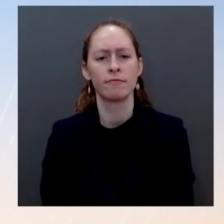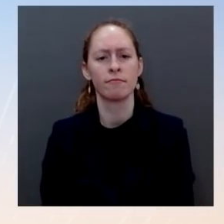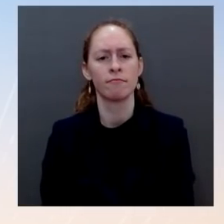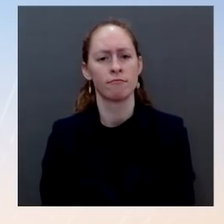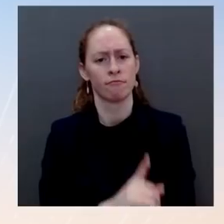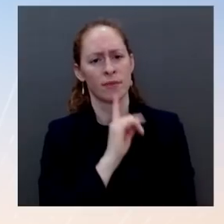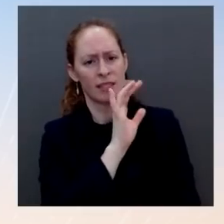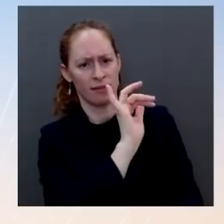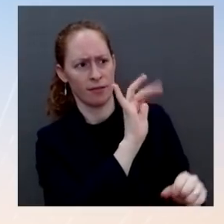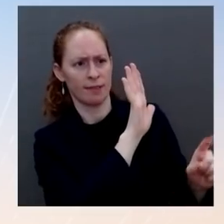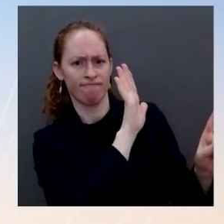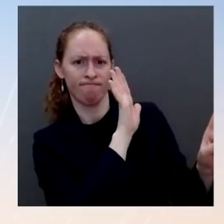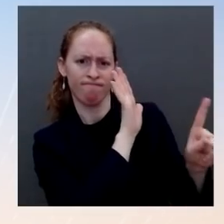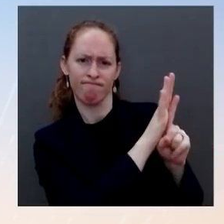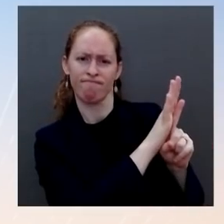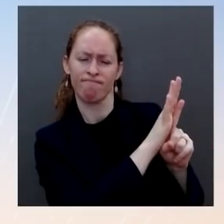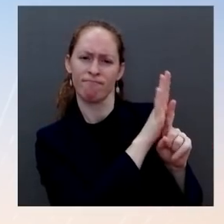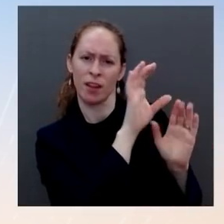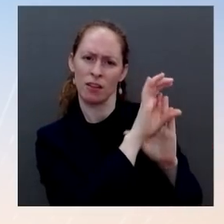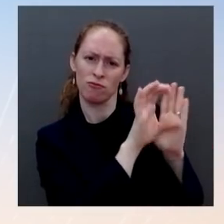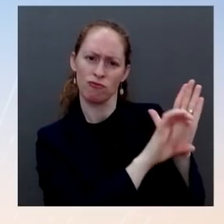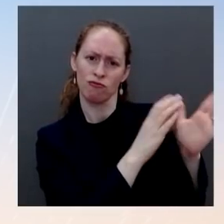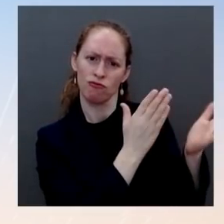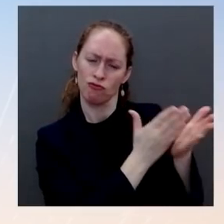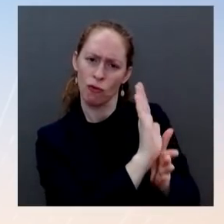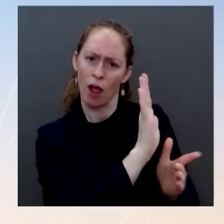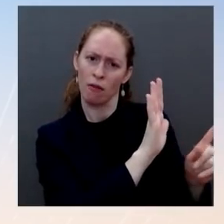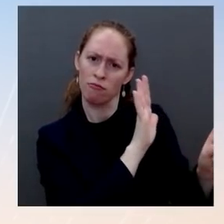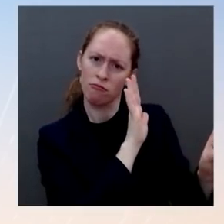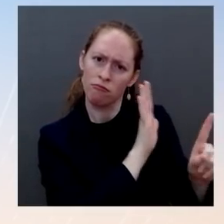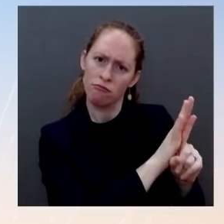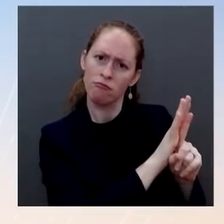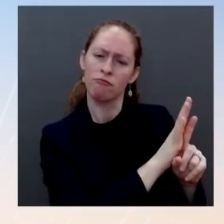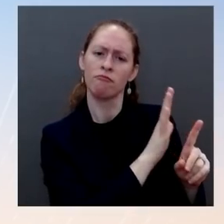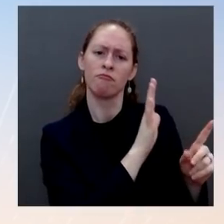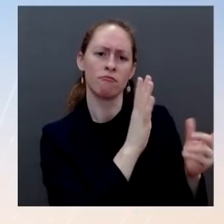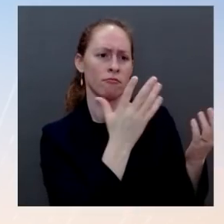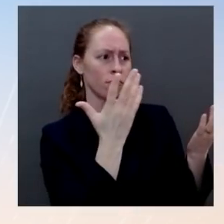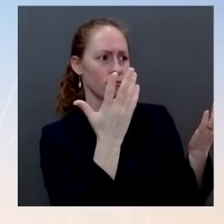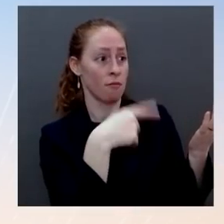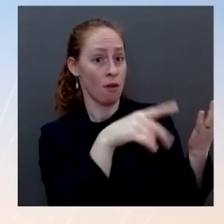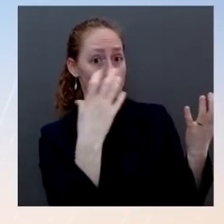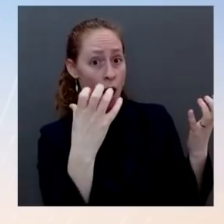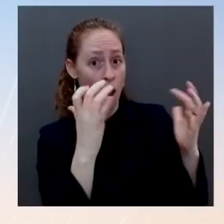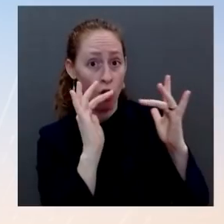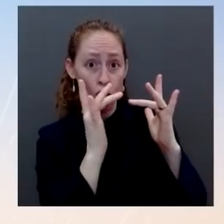and advocated for a peaceful, rights- respecting resolution to the crisis. There have been, kind of,